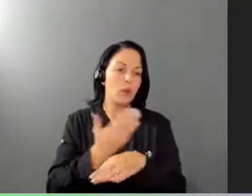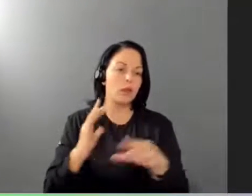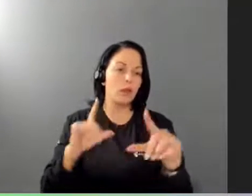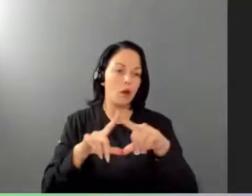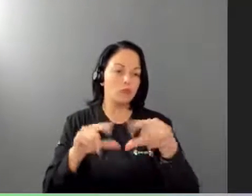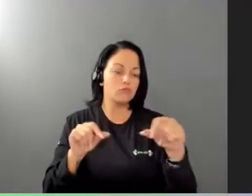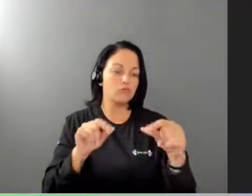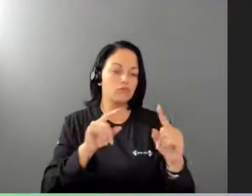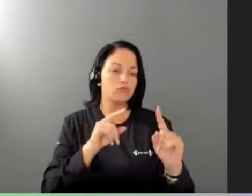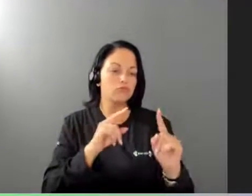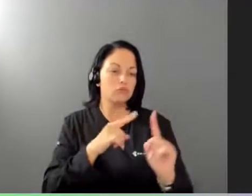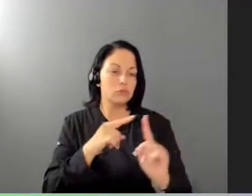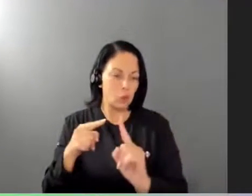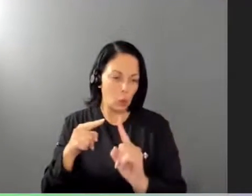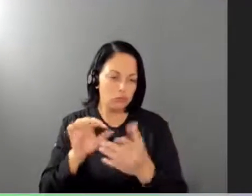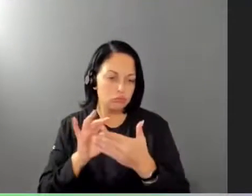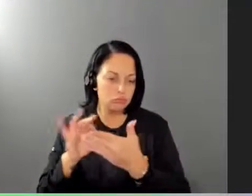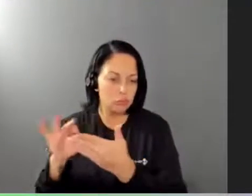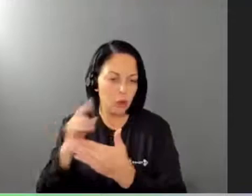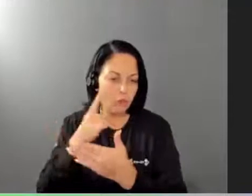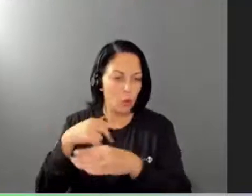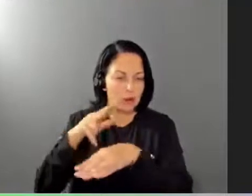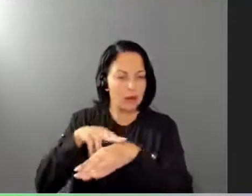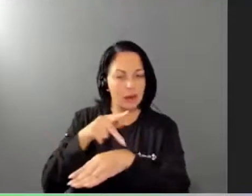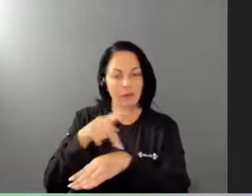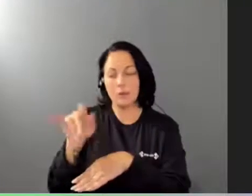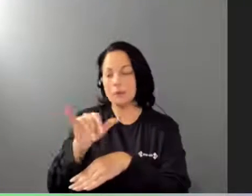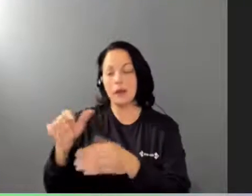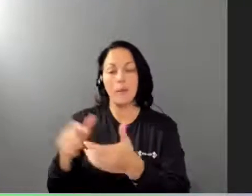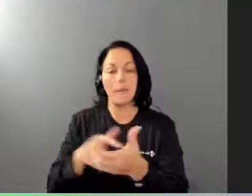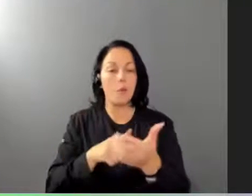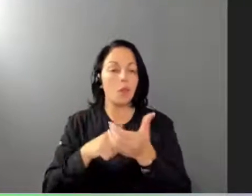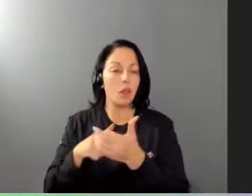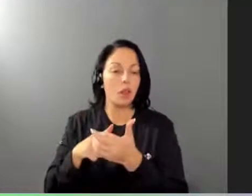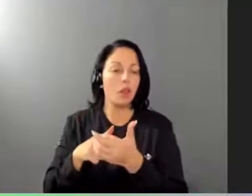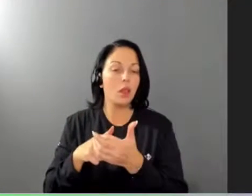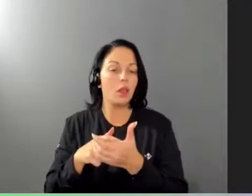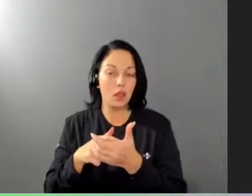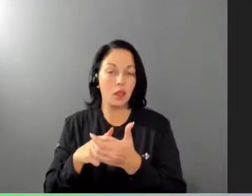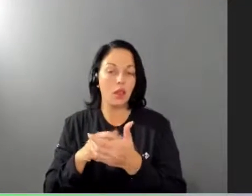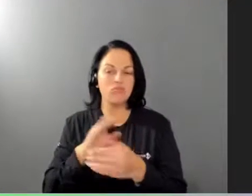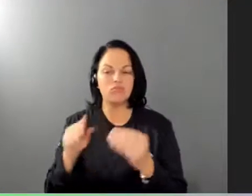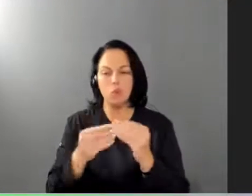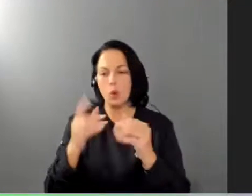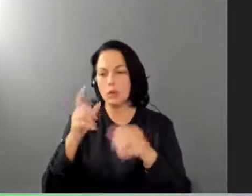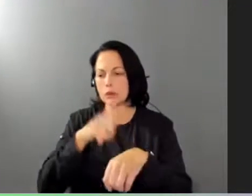systems systems, so their first party integration with